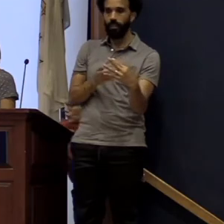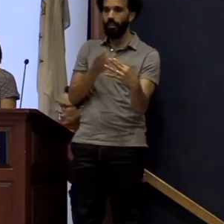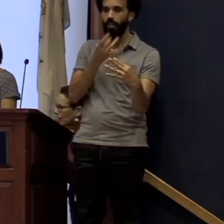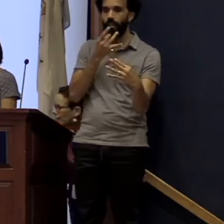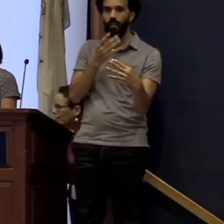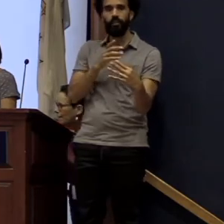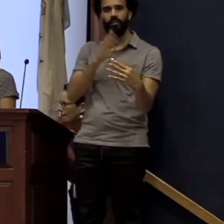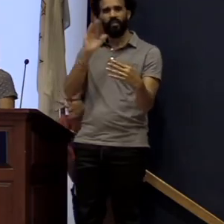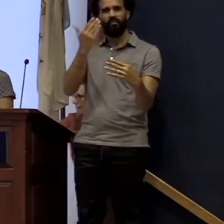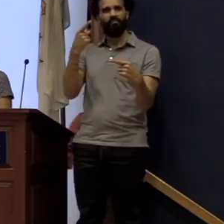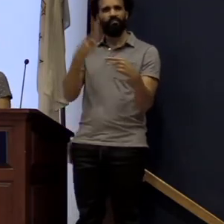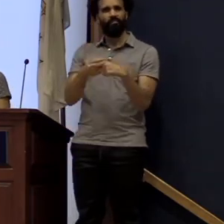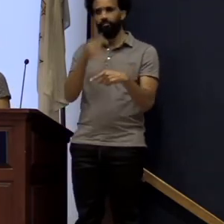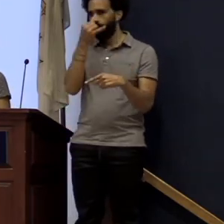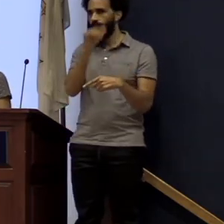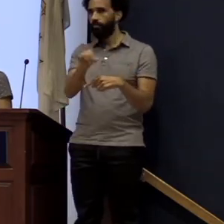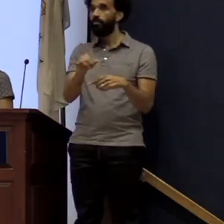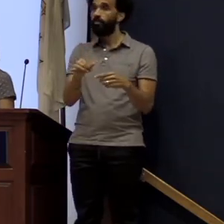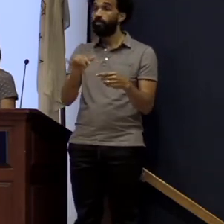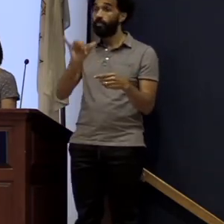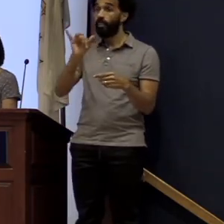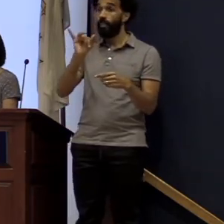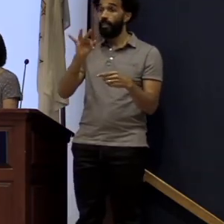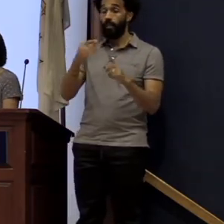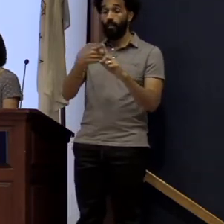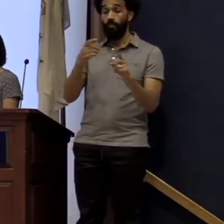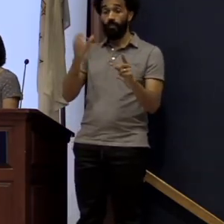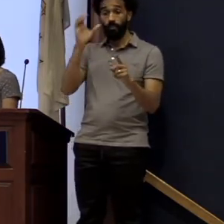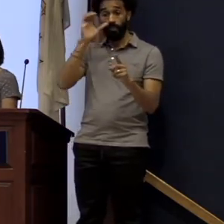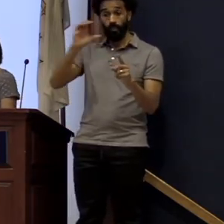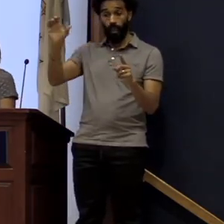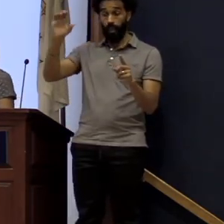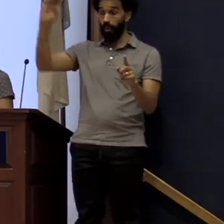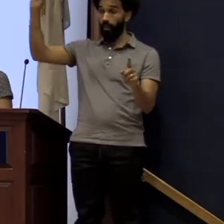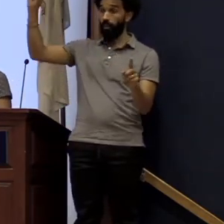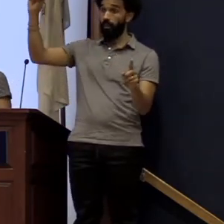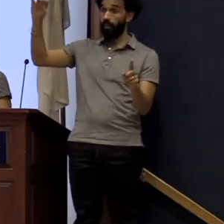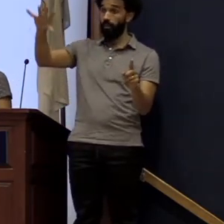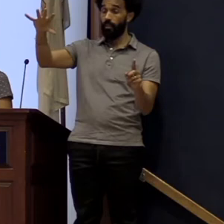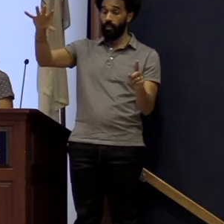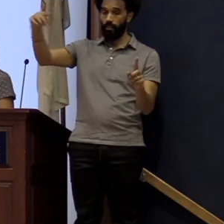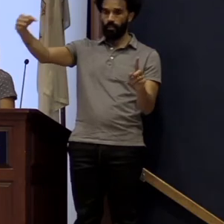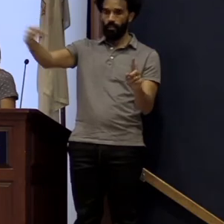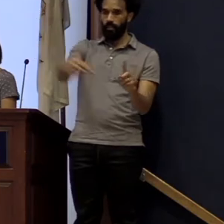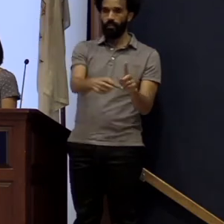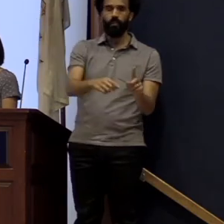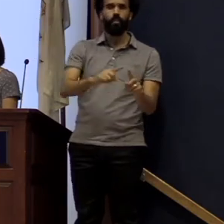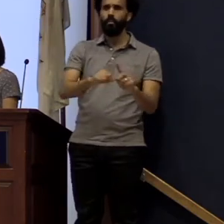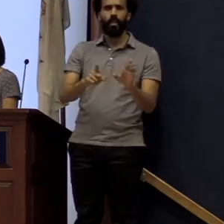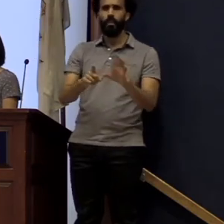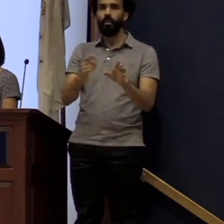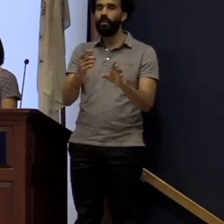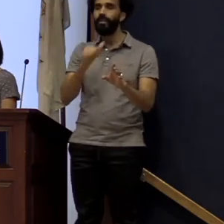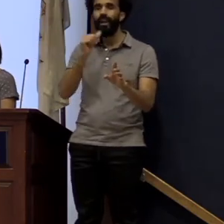If they was coming from the Sun it makes sense but it's not when you have to turn on the light so you can get the energy from that light ball to go into the